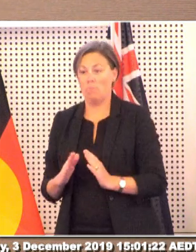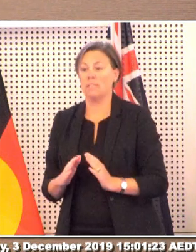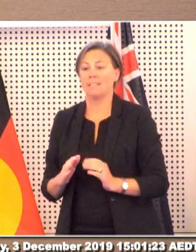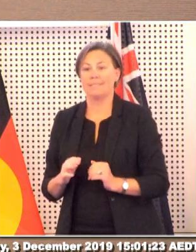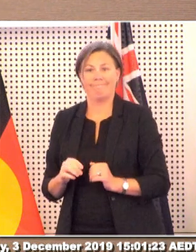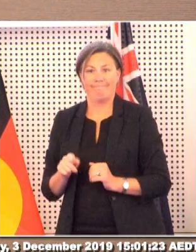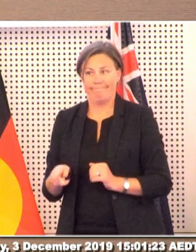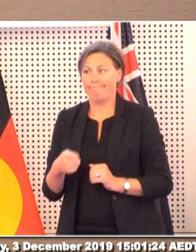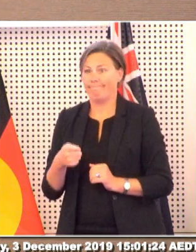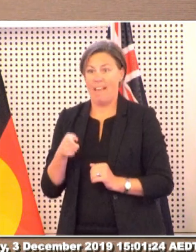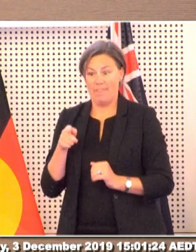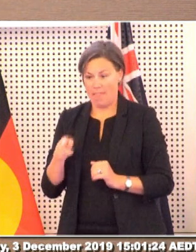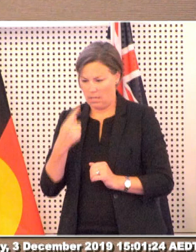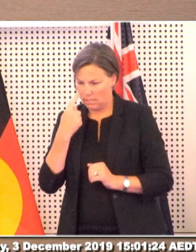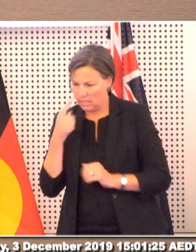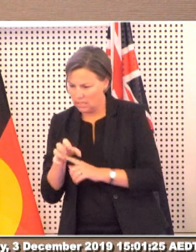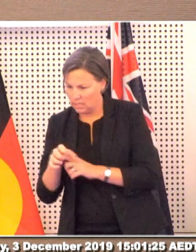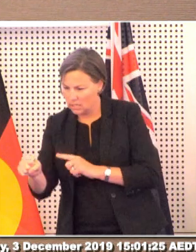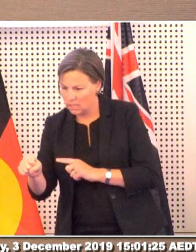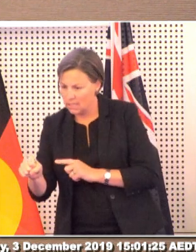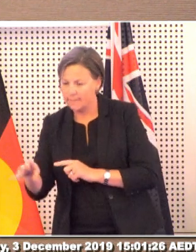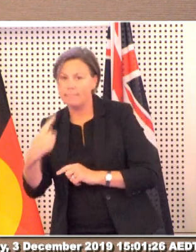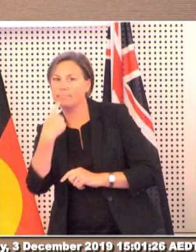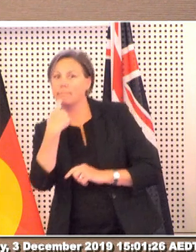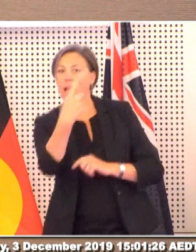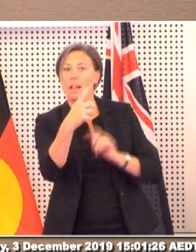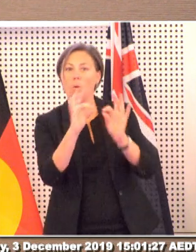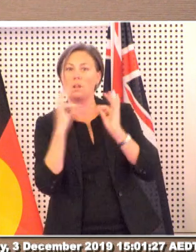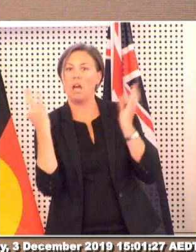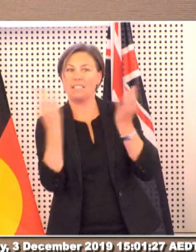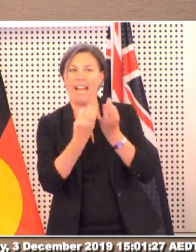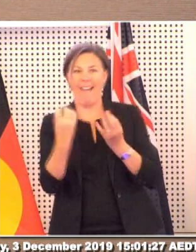don’t even have the courtesy of responding to community visitor reports or we have